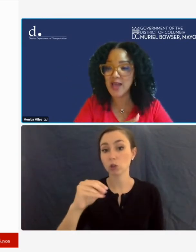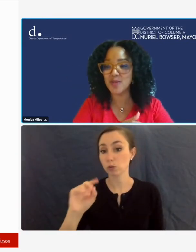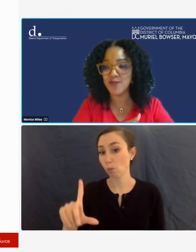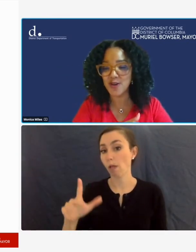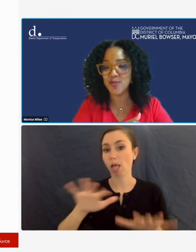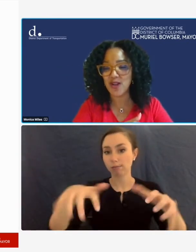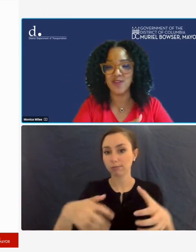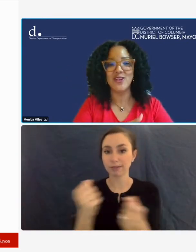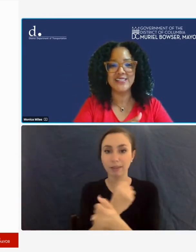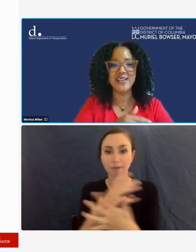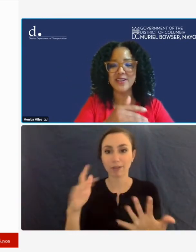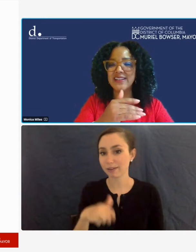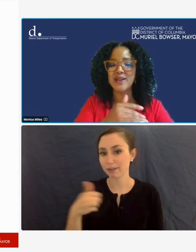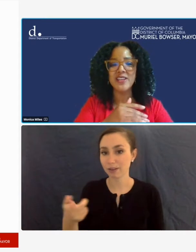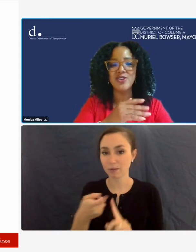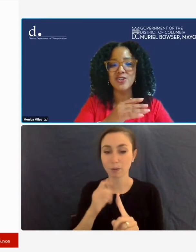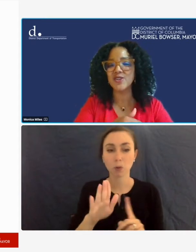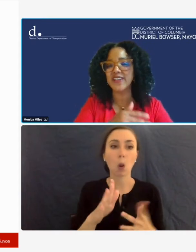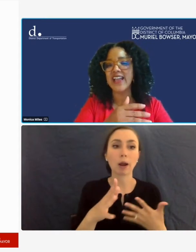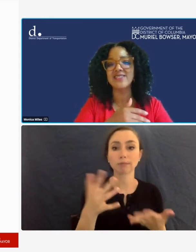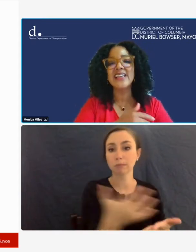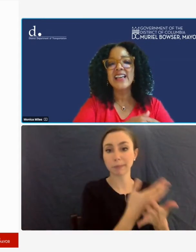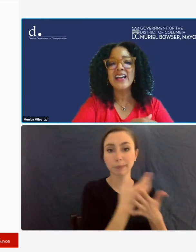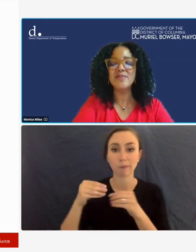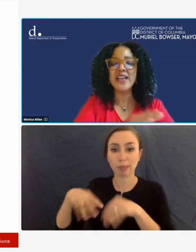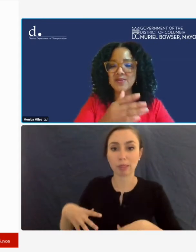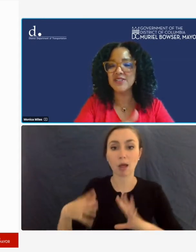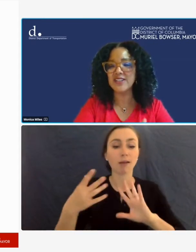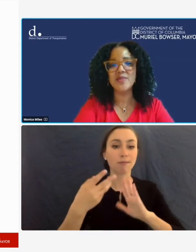of your profit and loss statement um in your chart of accounts um that's what's going to be